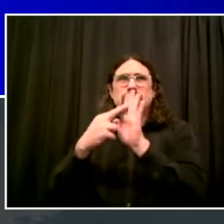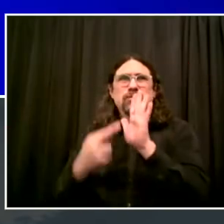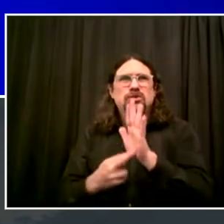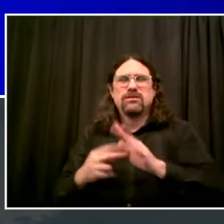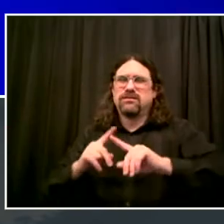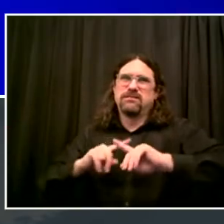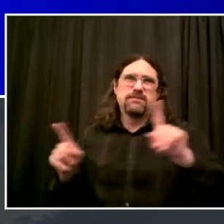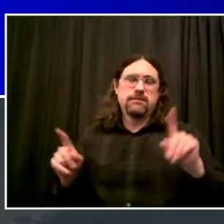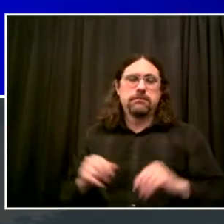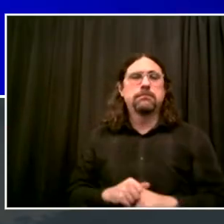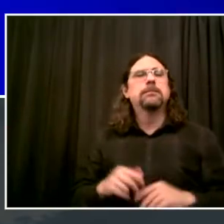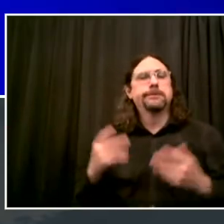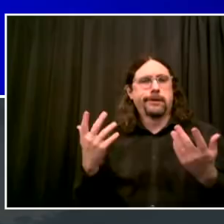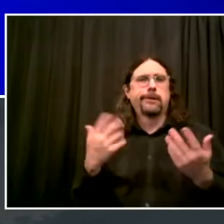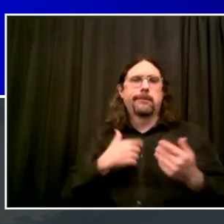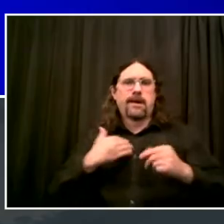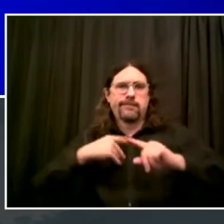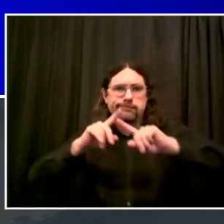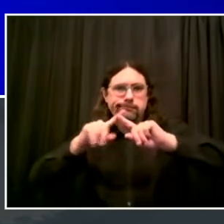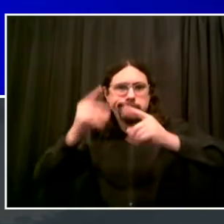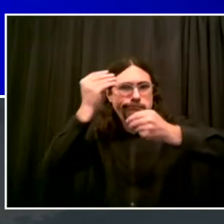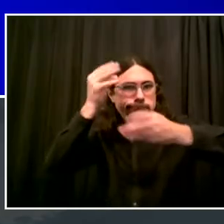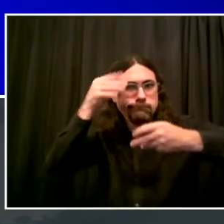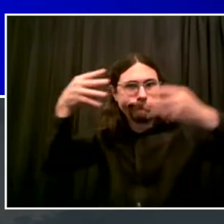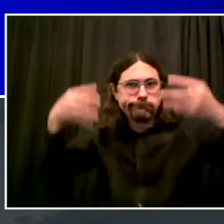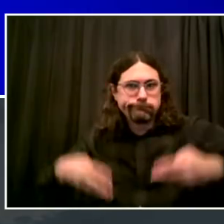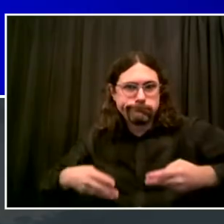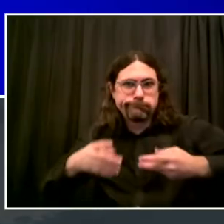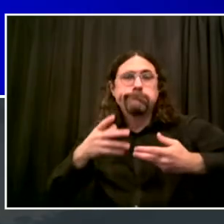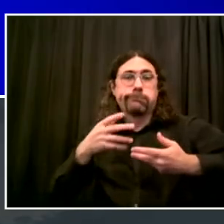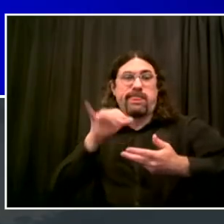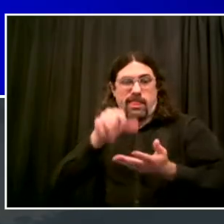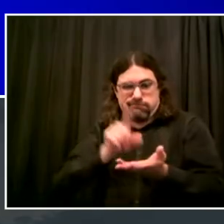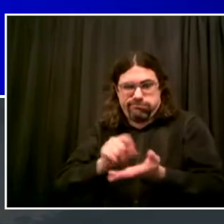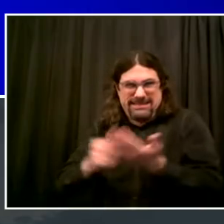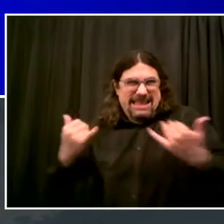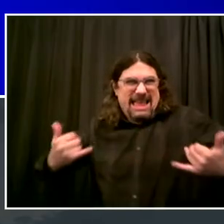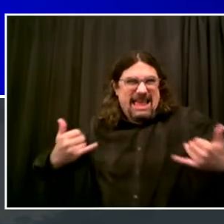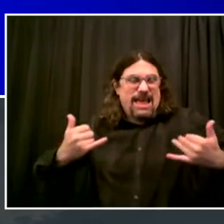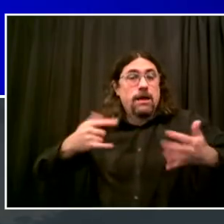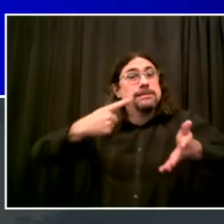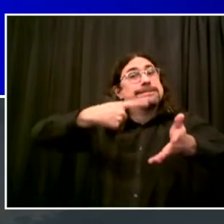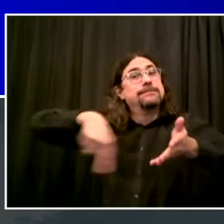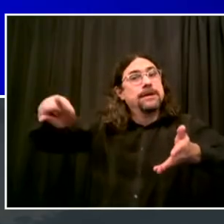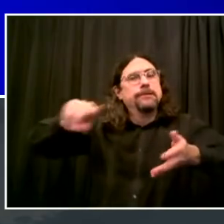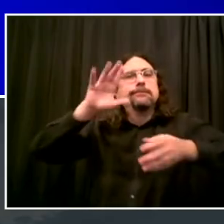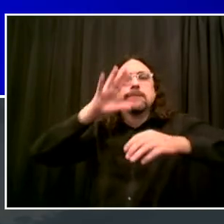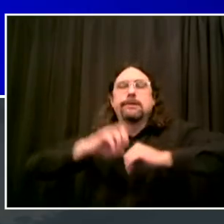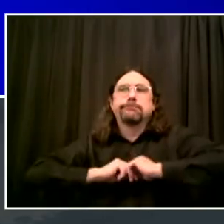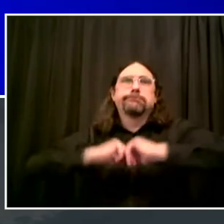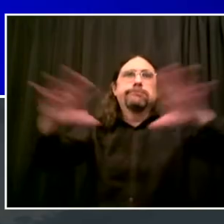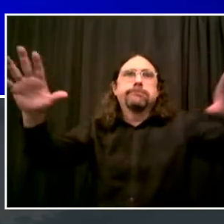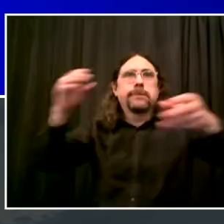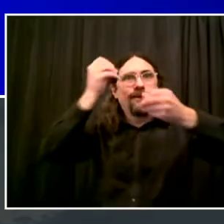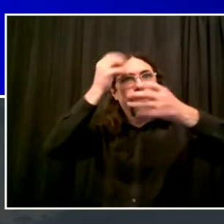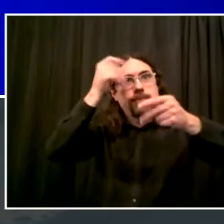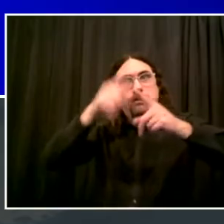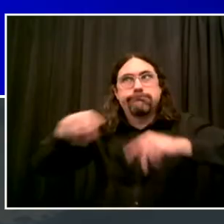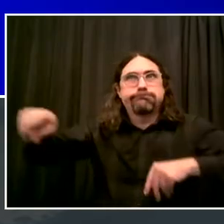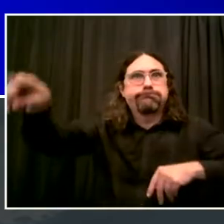IT TO EVERY BUSINESS THAT IS OPENING.